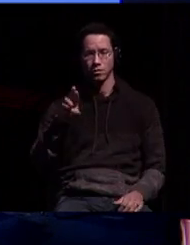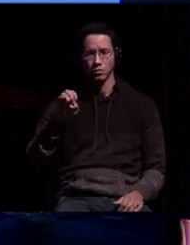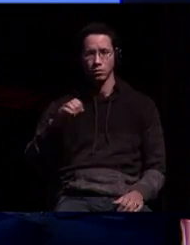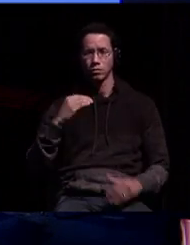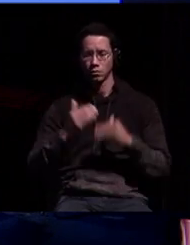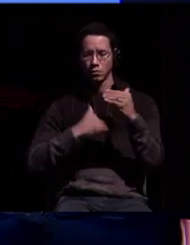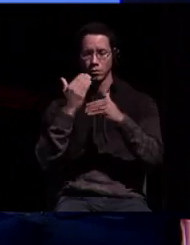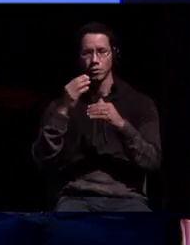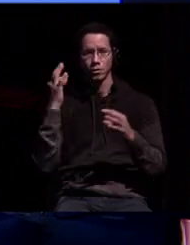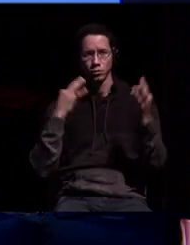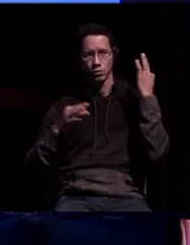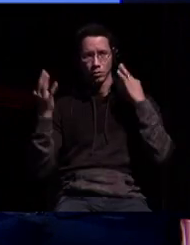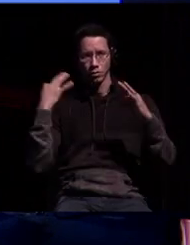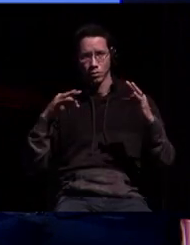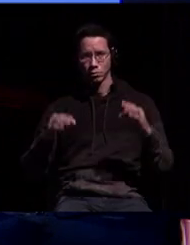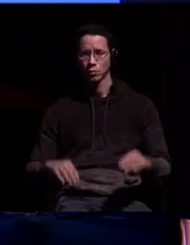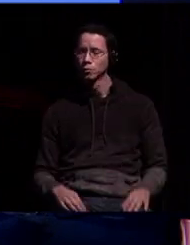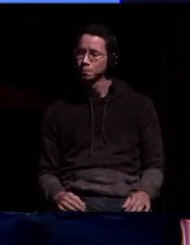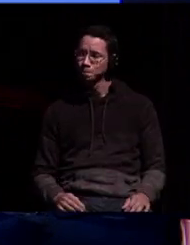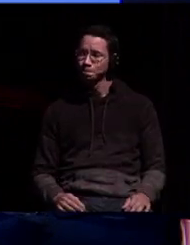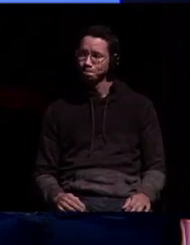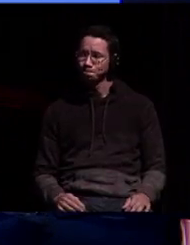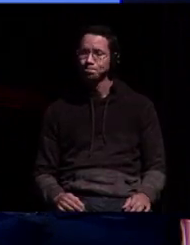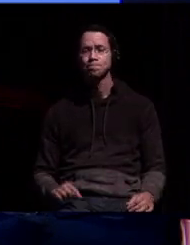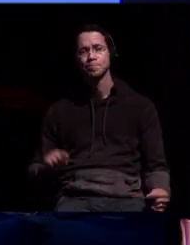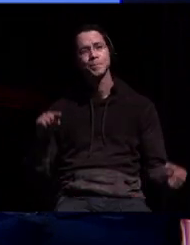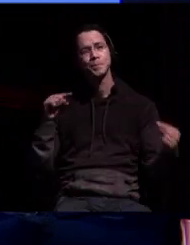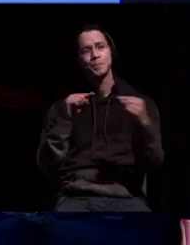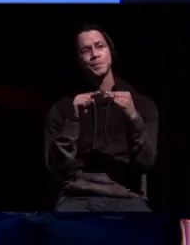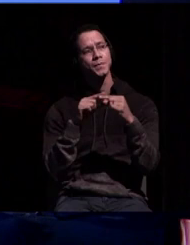It suggests a gender analysis for every tourist model,